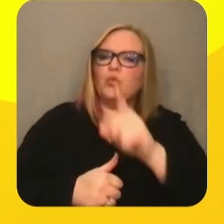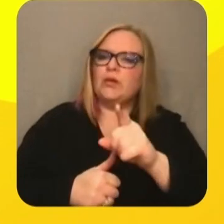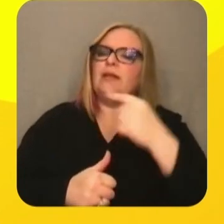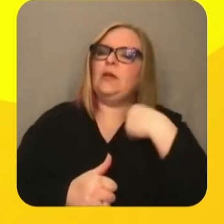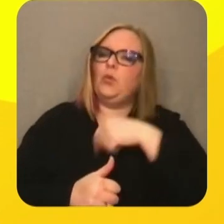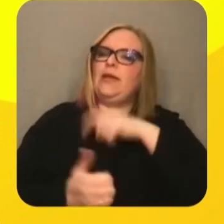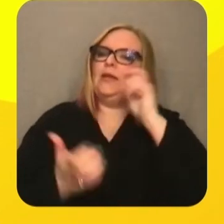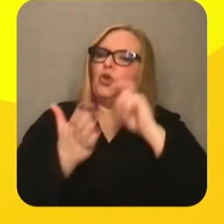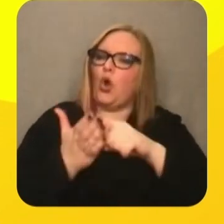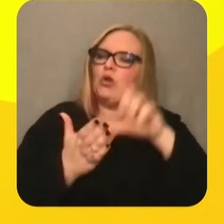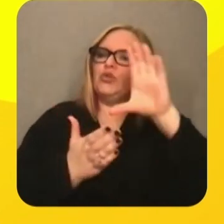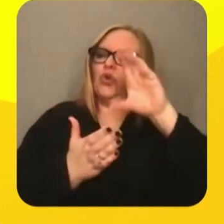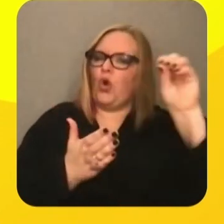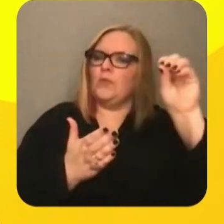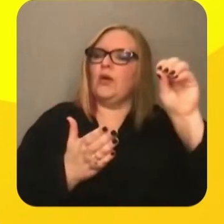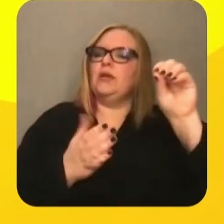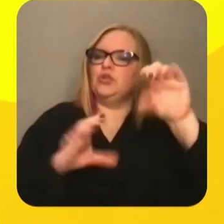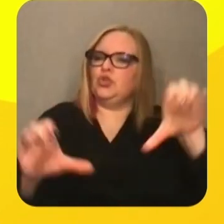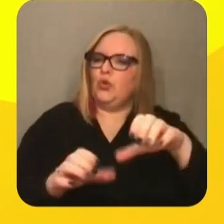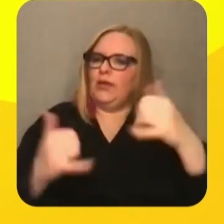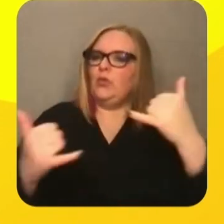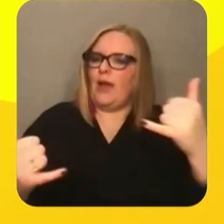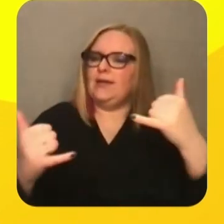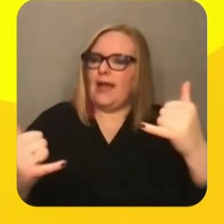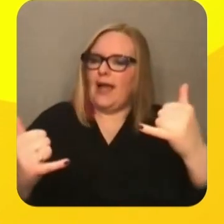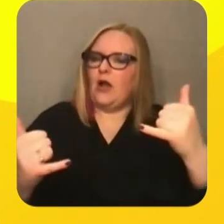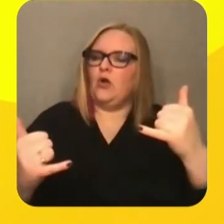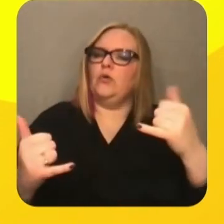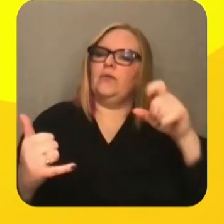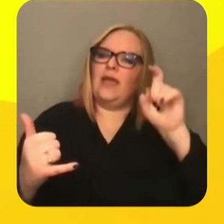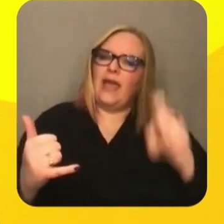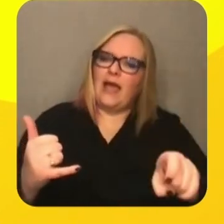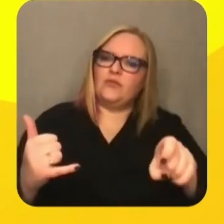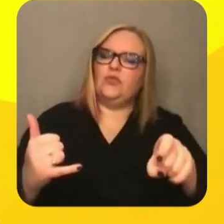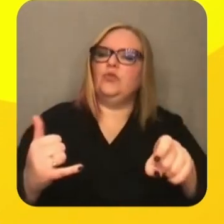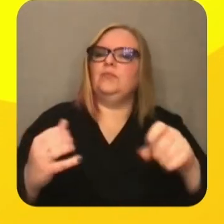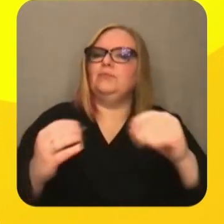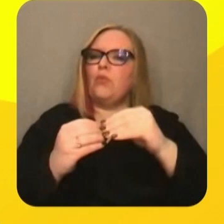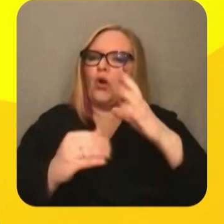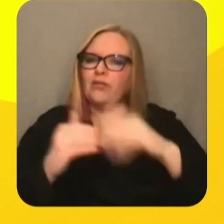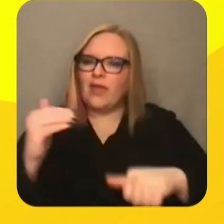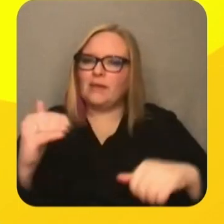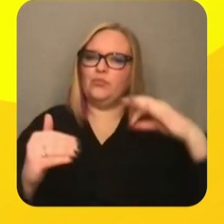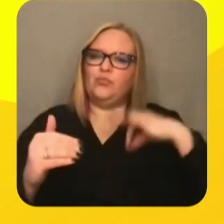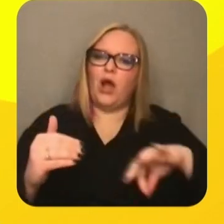being called upon to do right now. To stand for more than just profits and shareholders. Thank you. That's fantastic.